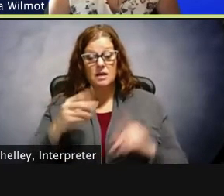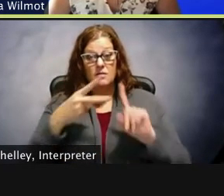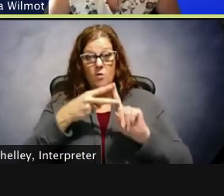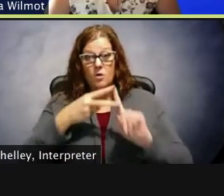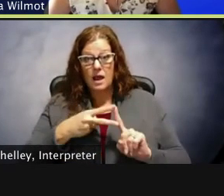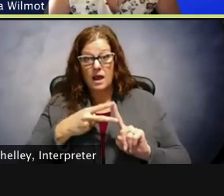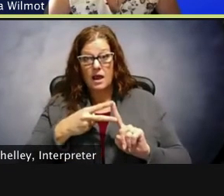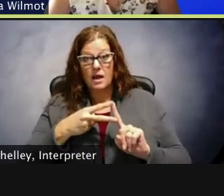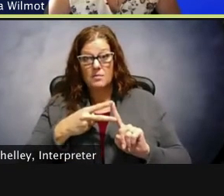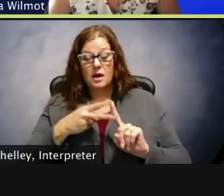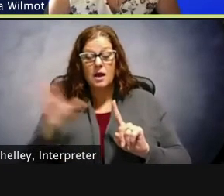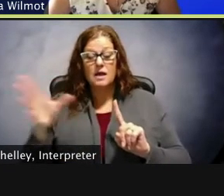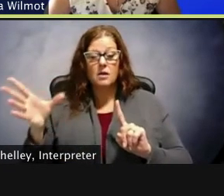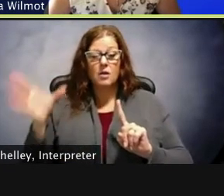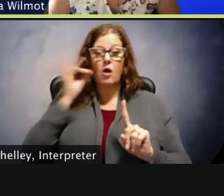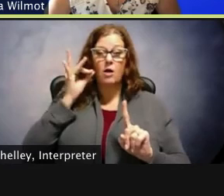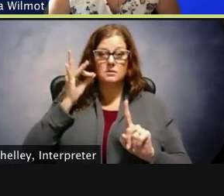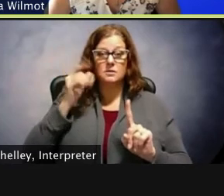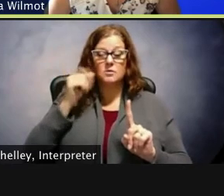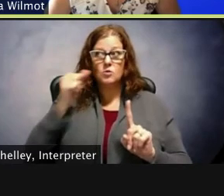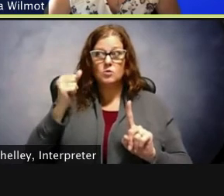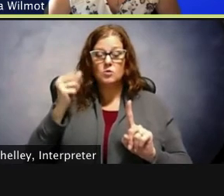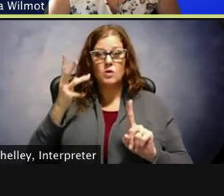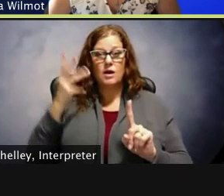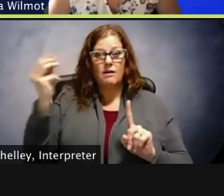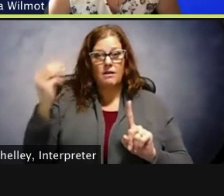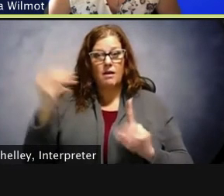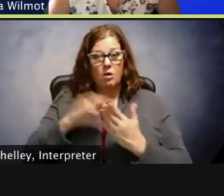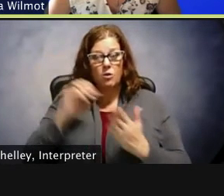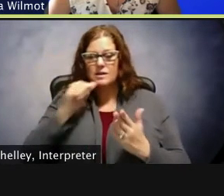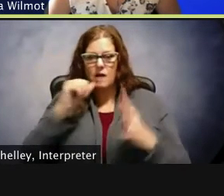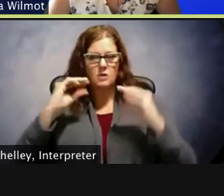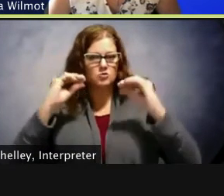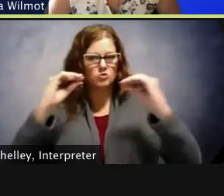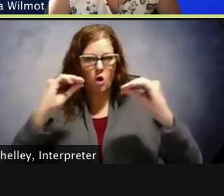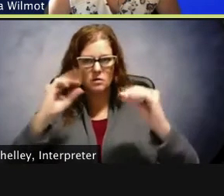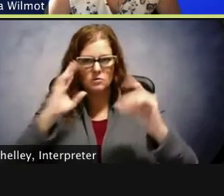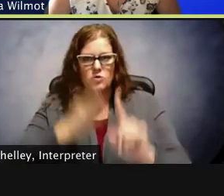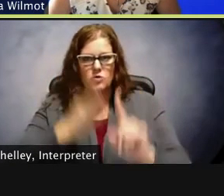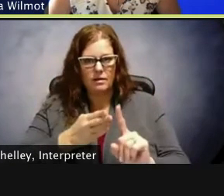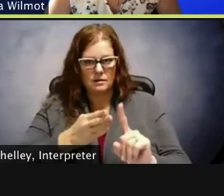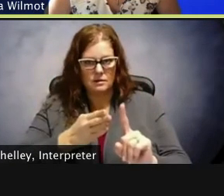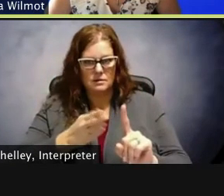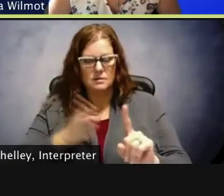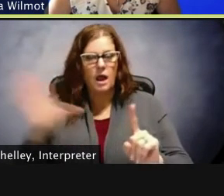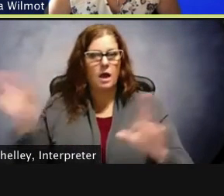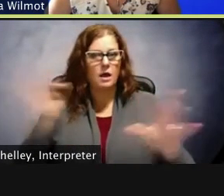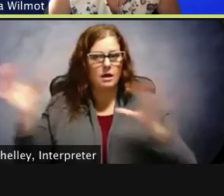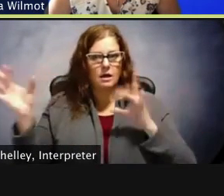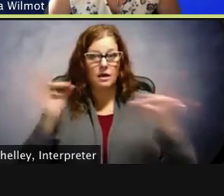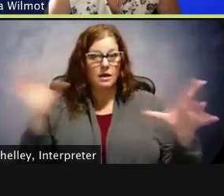“caught” through incidental language not taught directly. This was also illustrated in the video